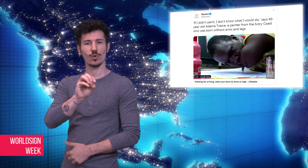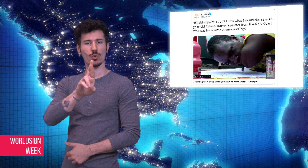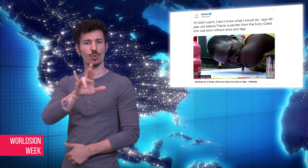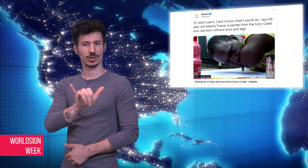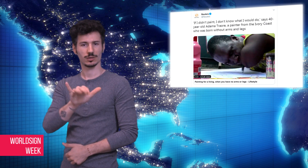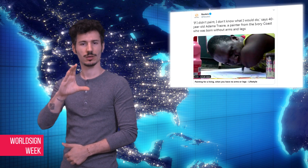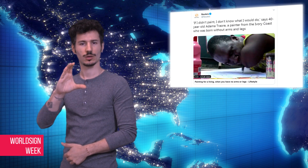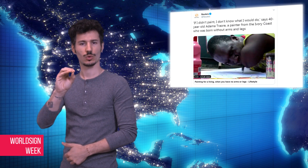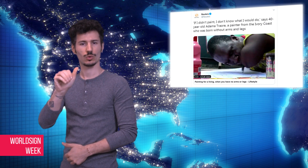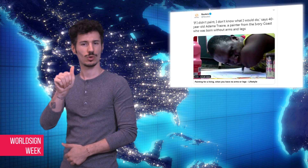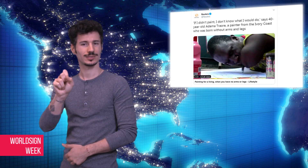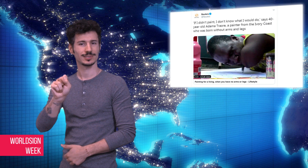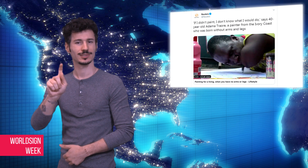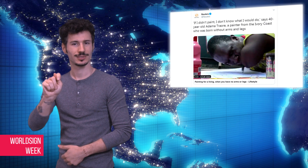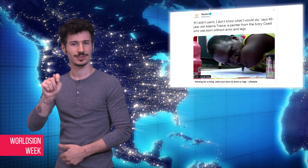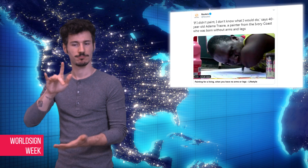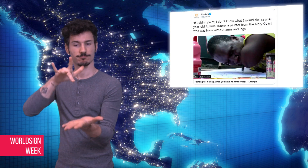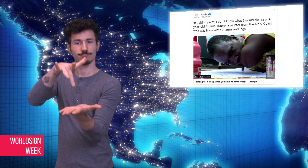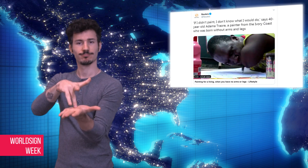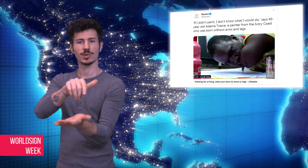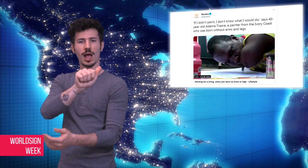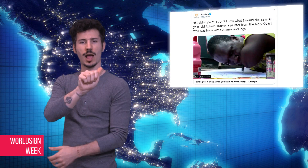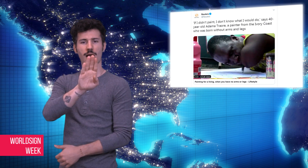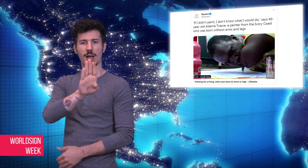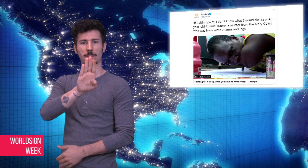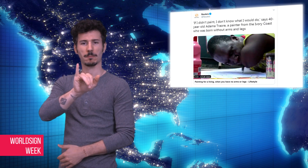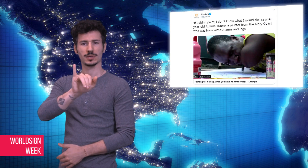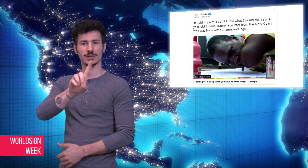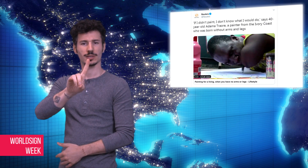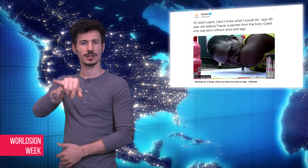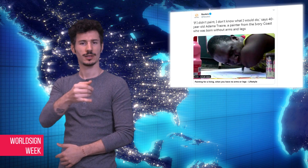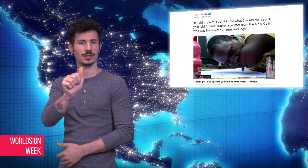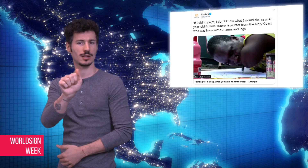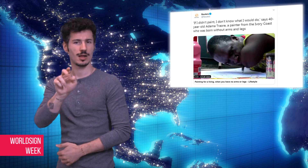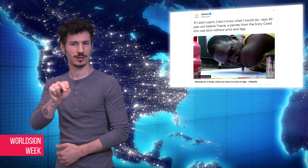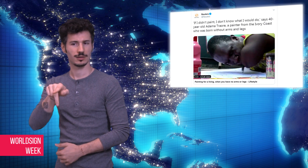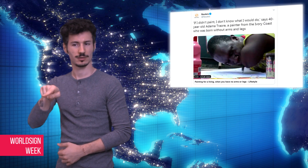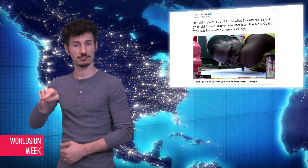from Abidjan in Ivory Coast, was born without